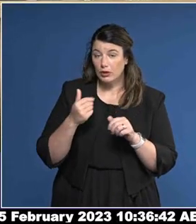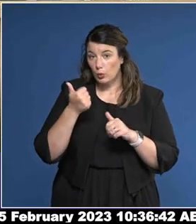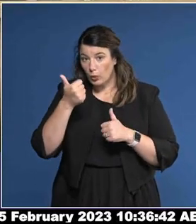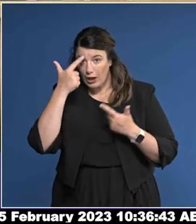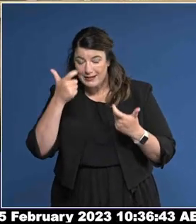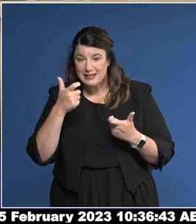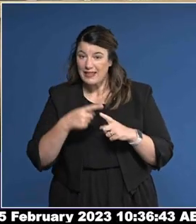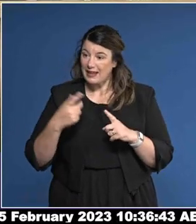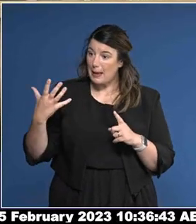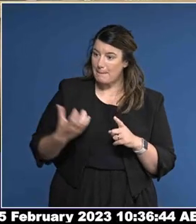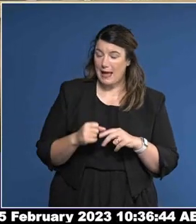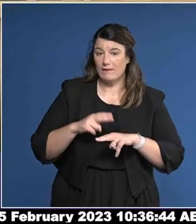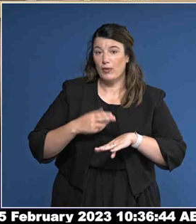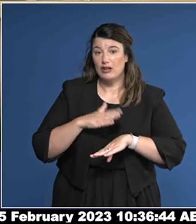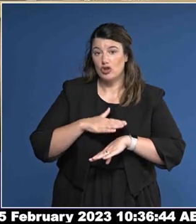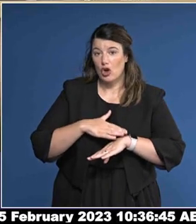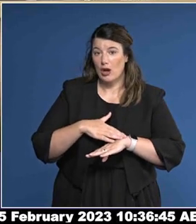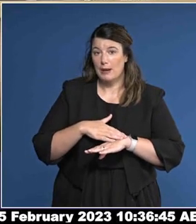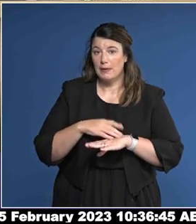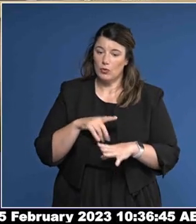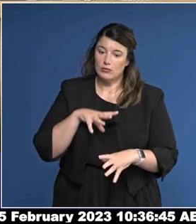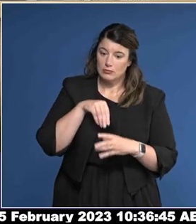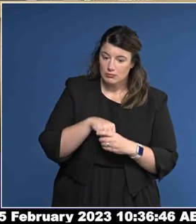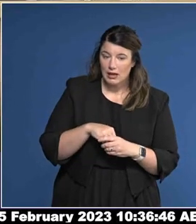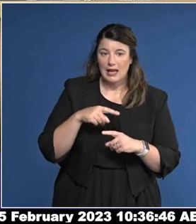for their time for participating and completing those as well.